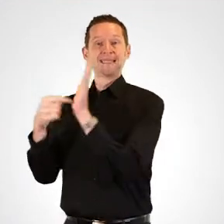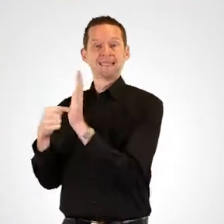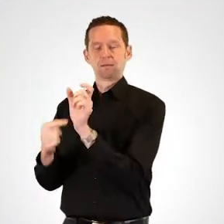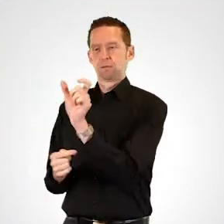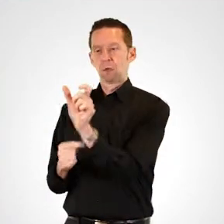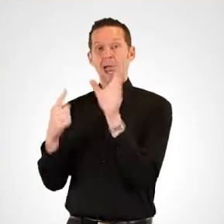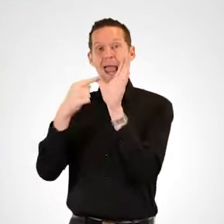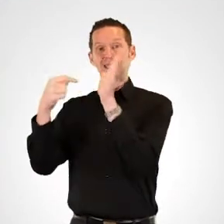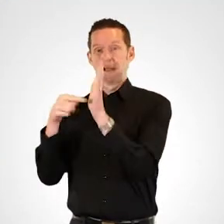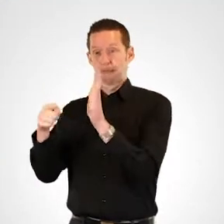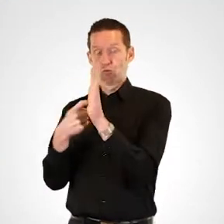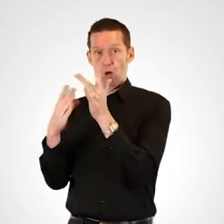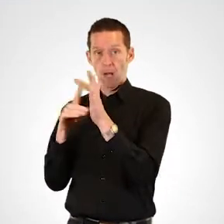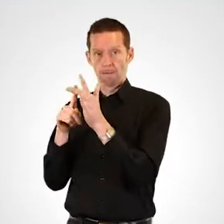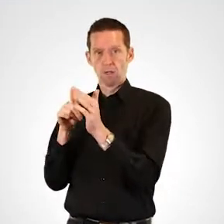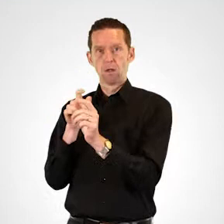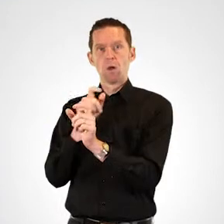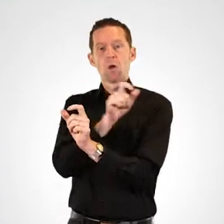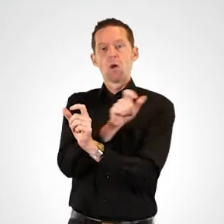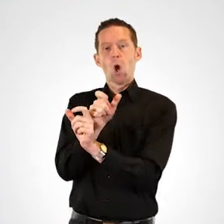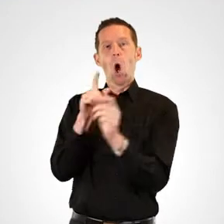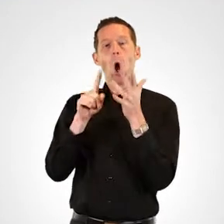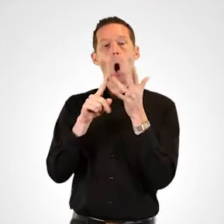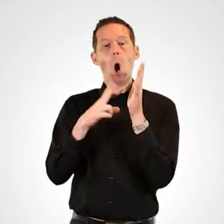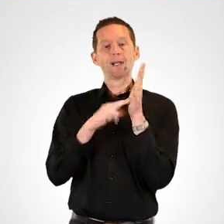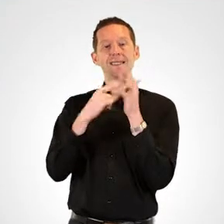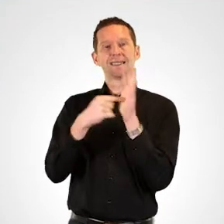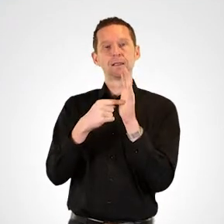So "at" is the rime, the onset would be "C," "cat,"